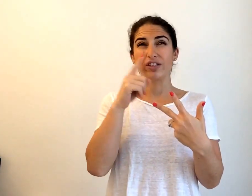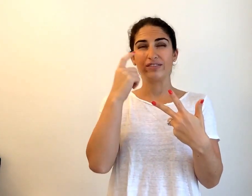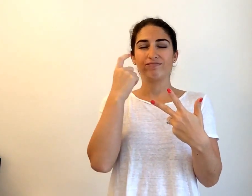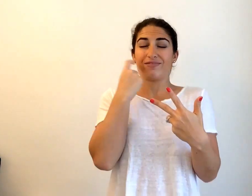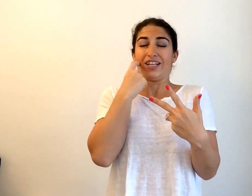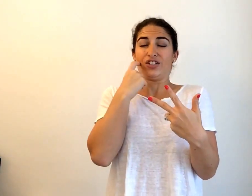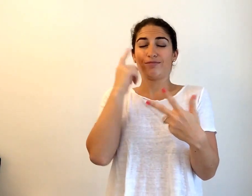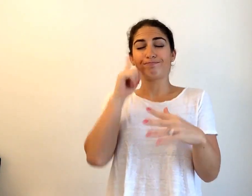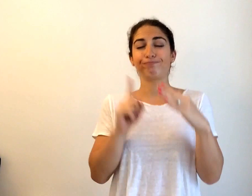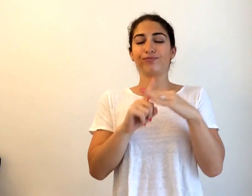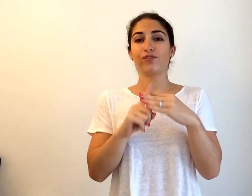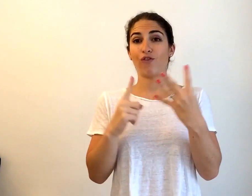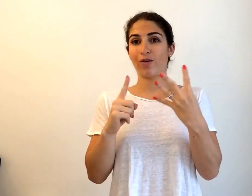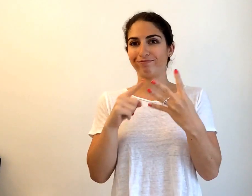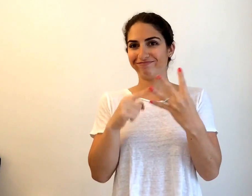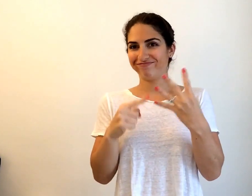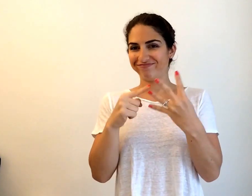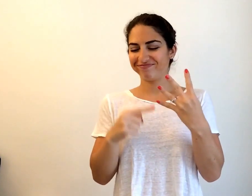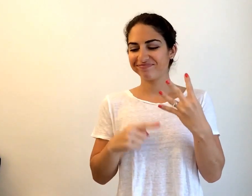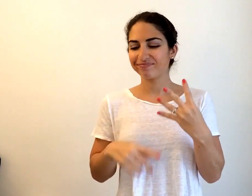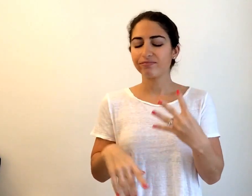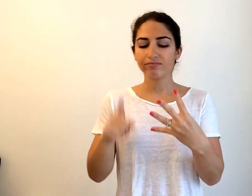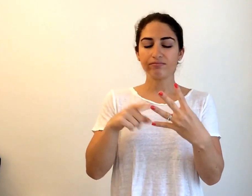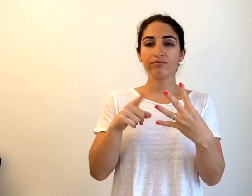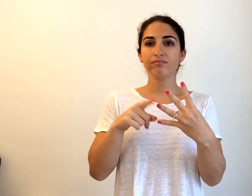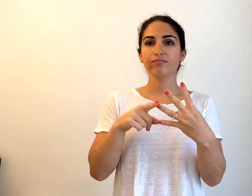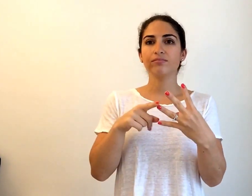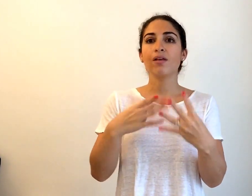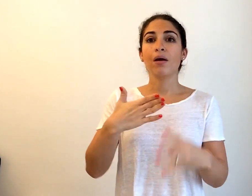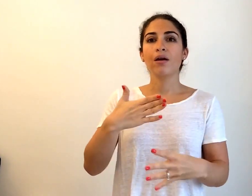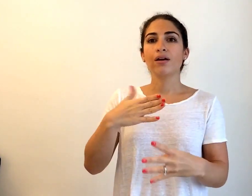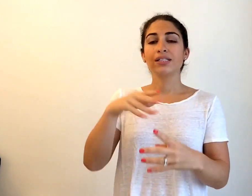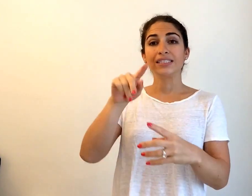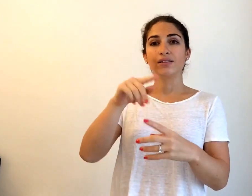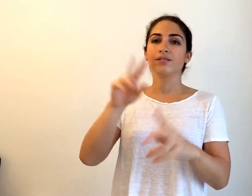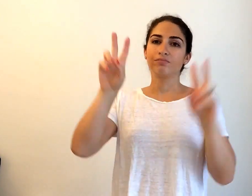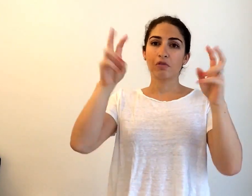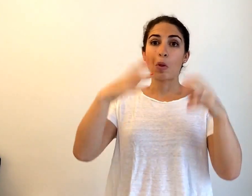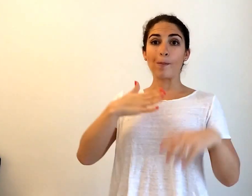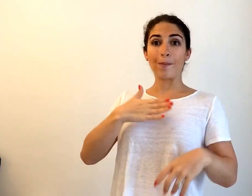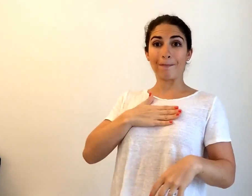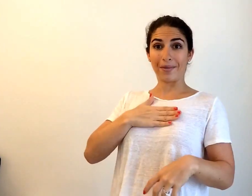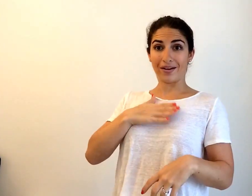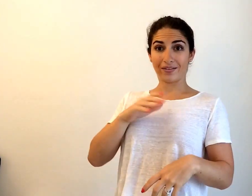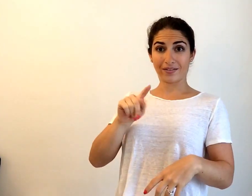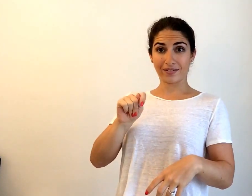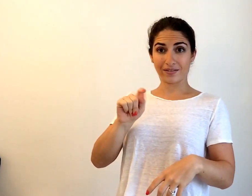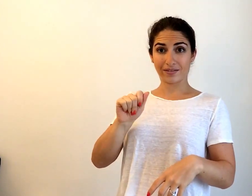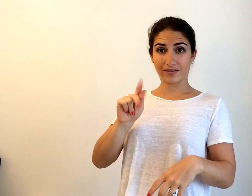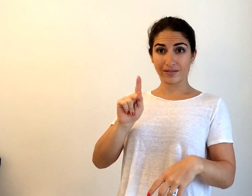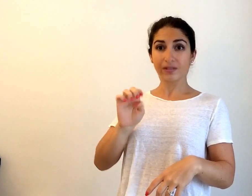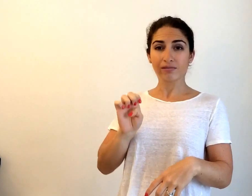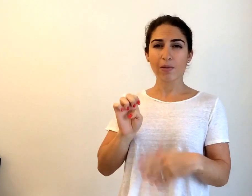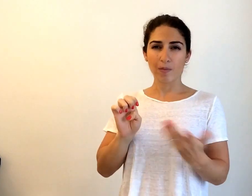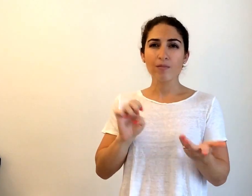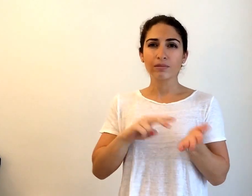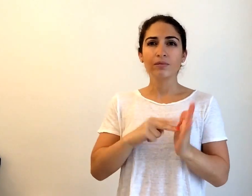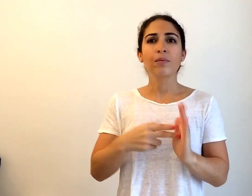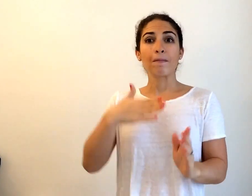Really, I actually just thought of a fourth. So here we go: Number three: